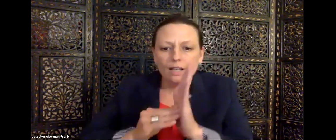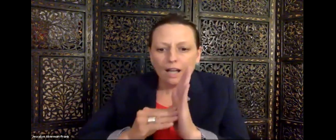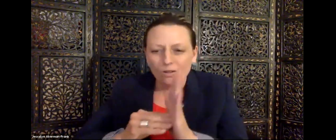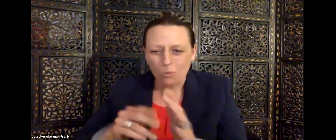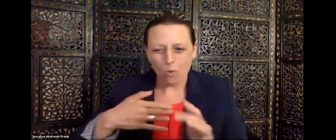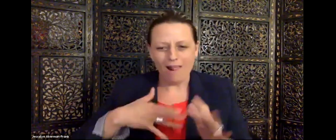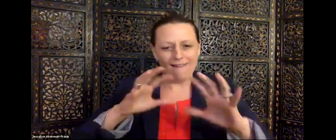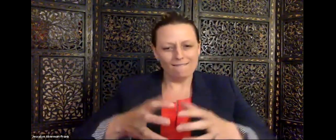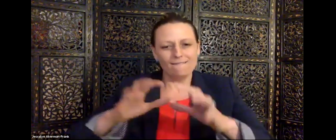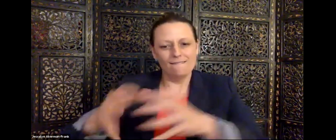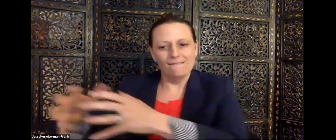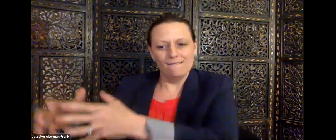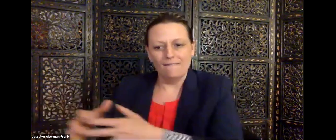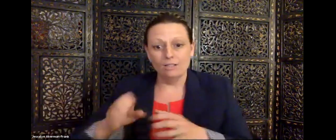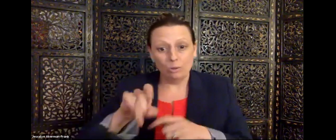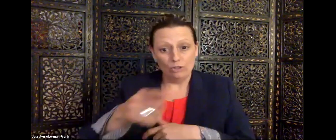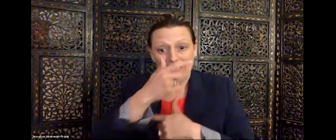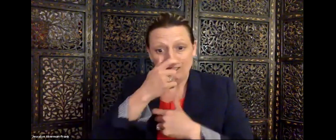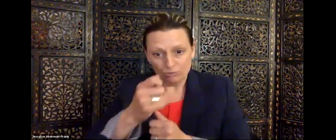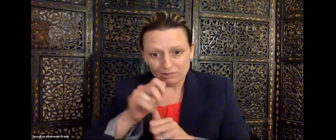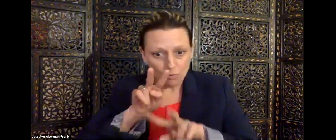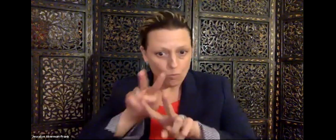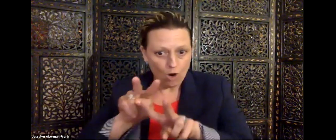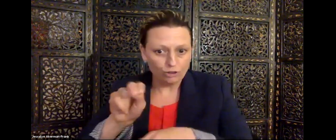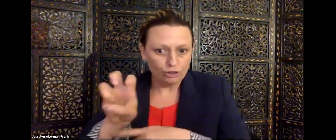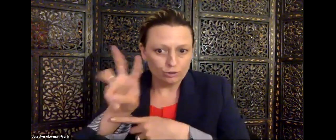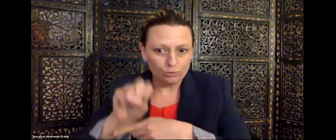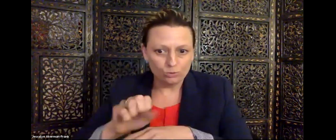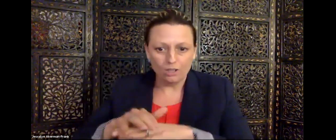application, how to fill it out, and so we want to host